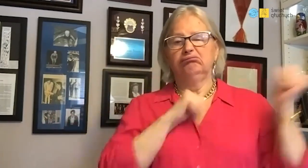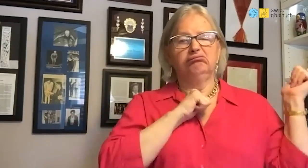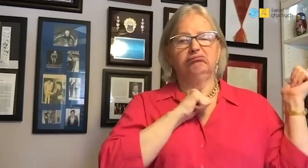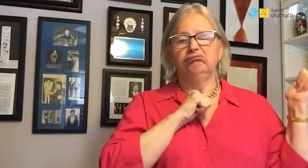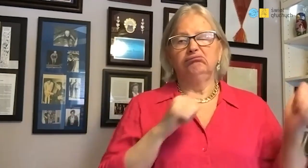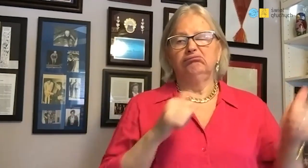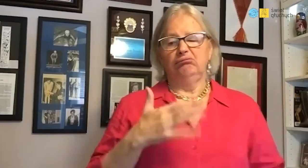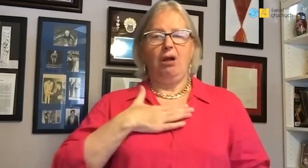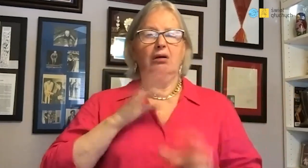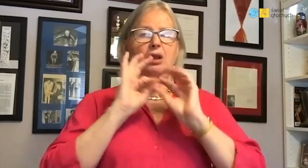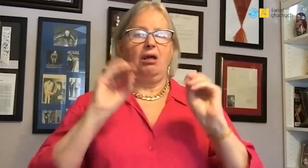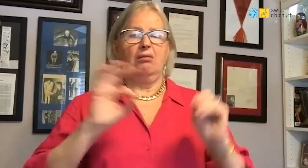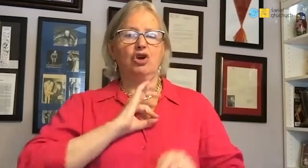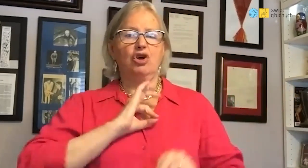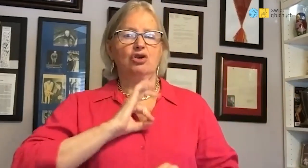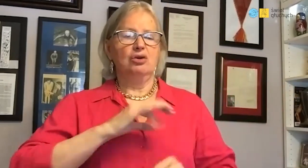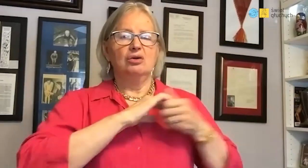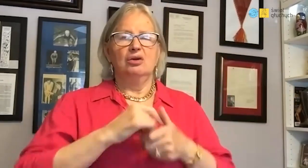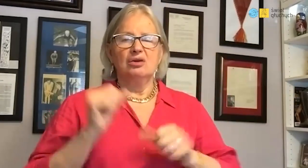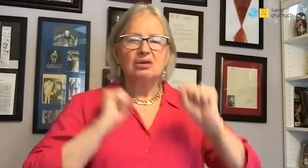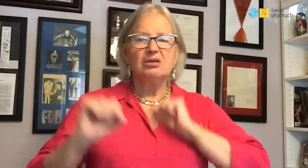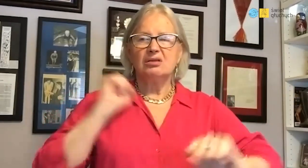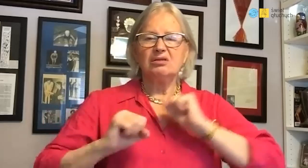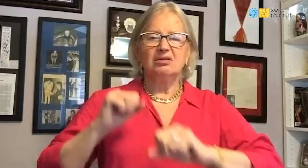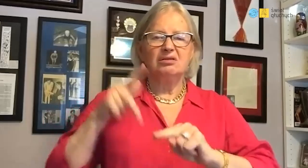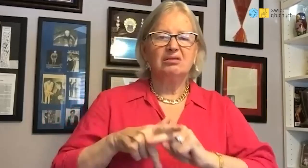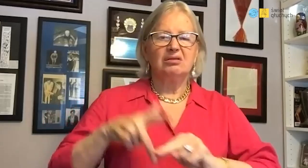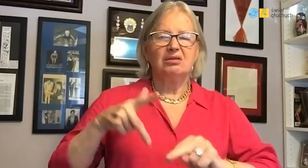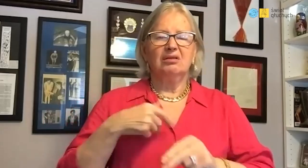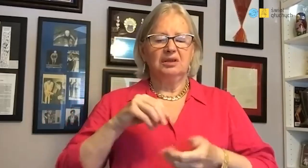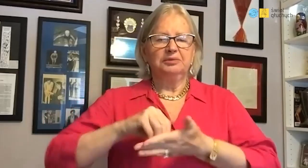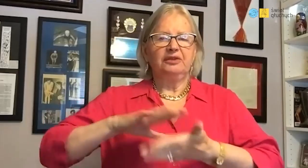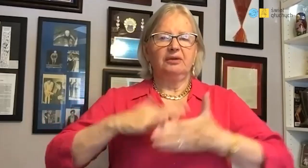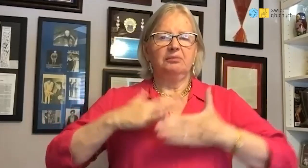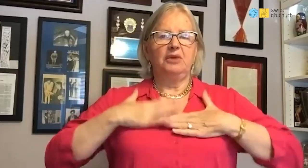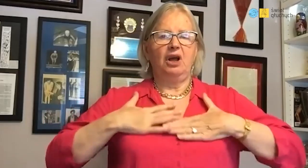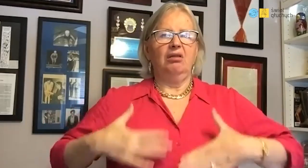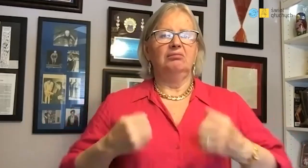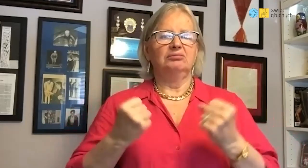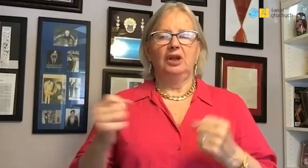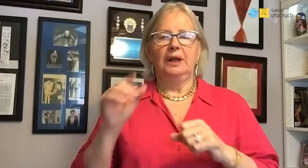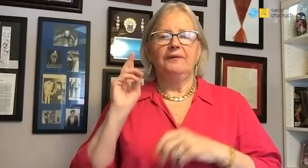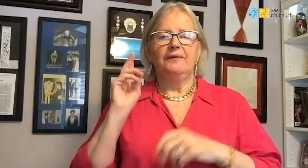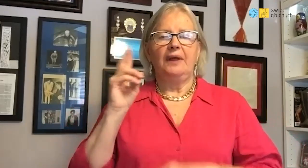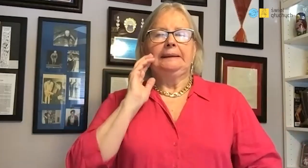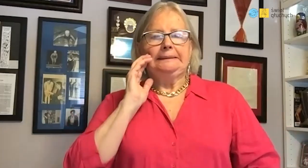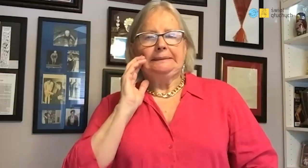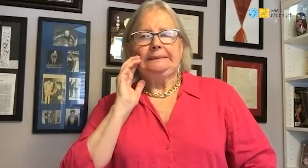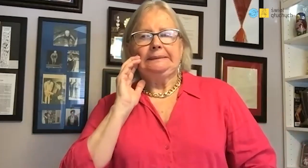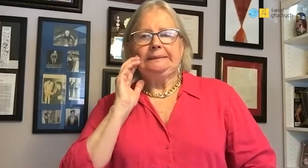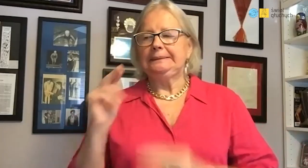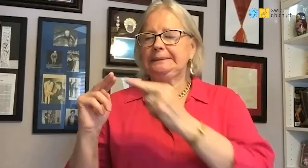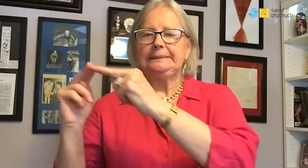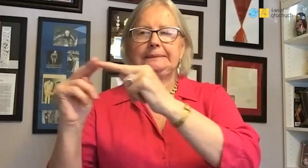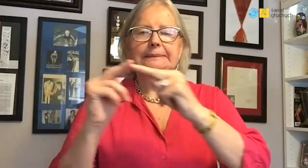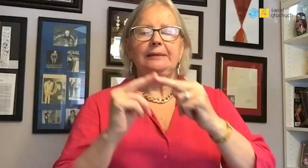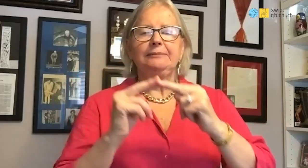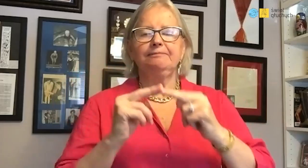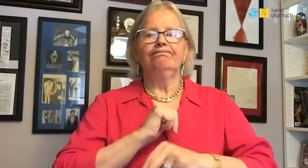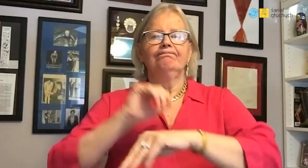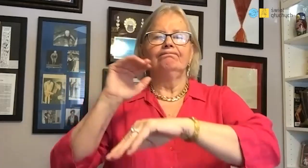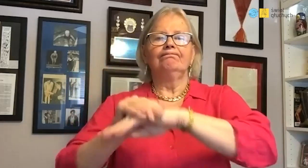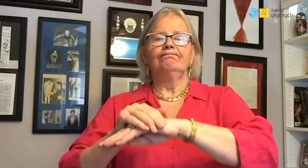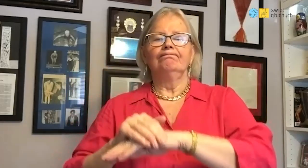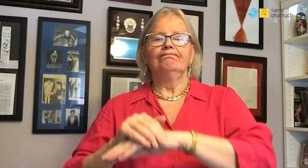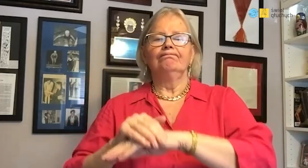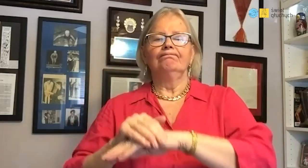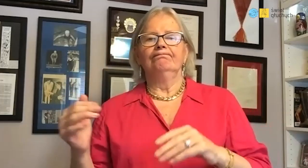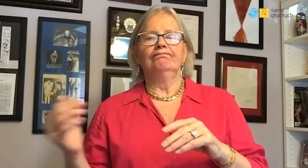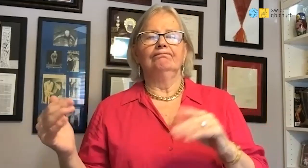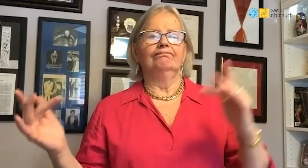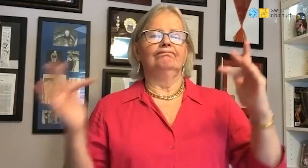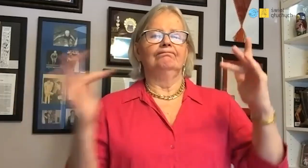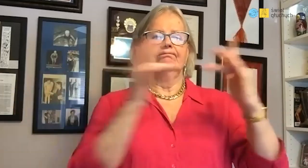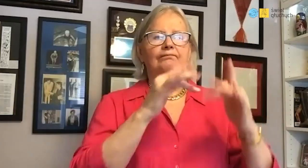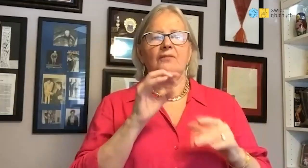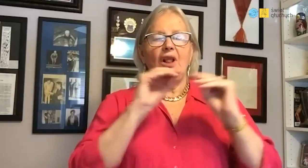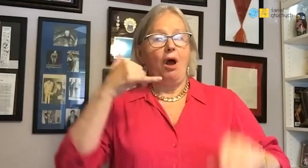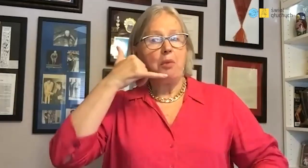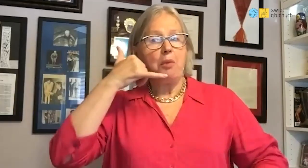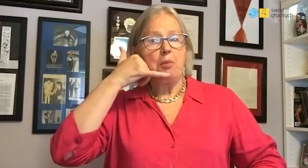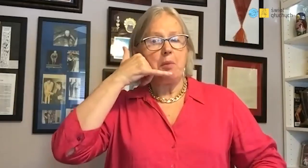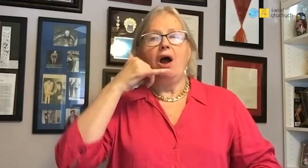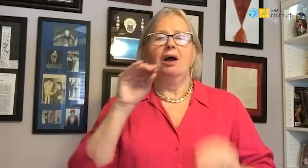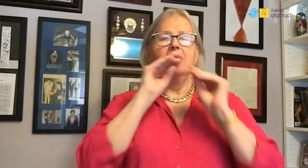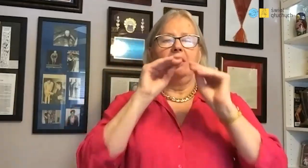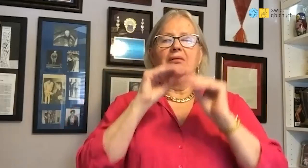After that Mr. President thought about it and did it a phone call to my previous trainer.